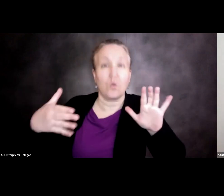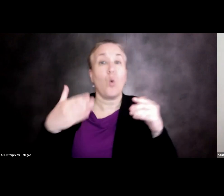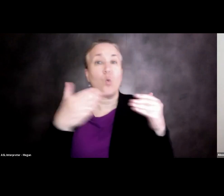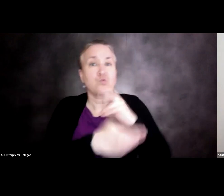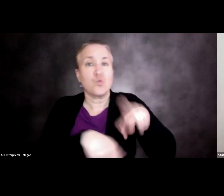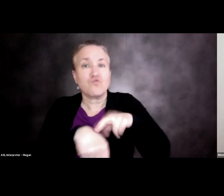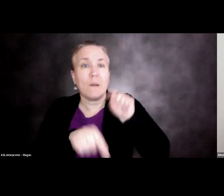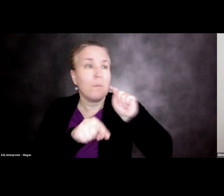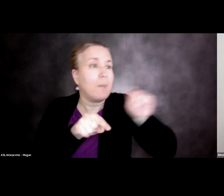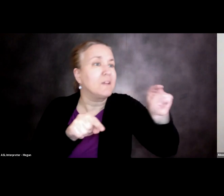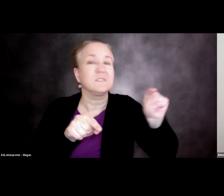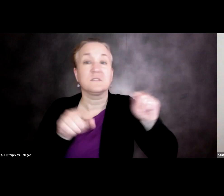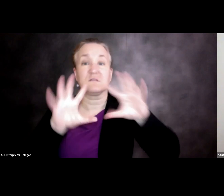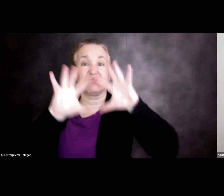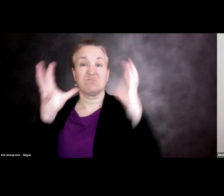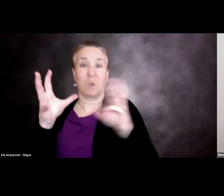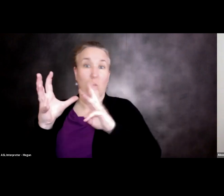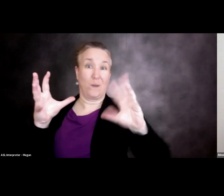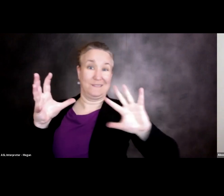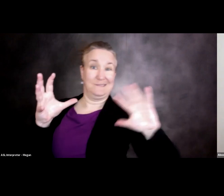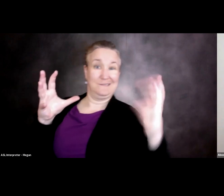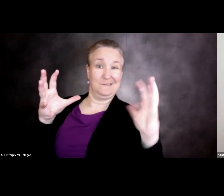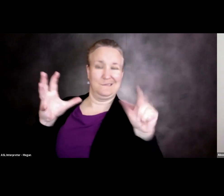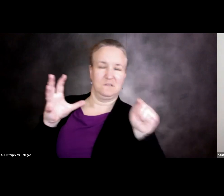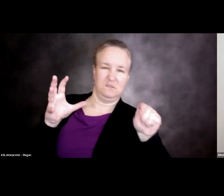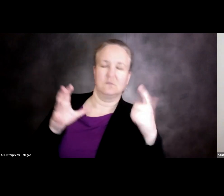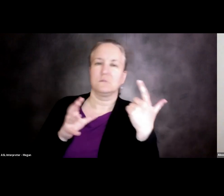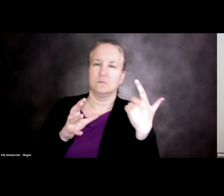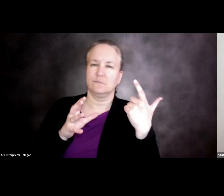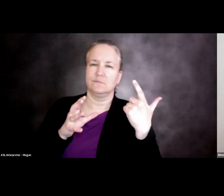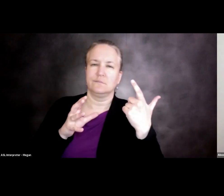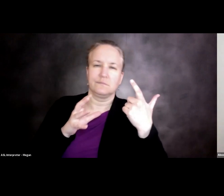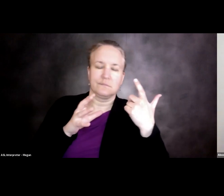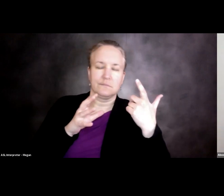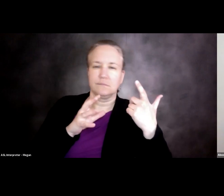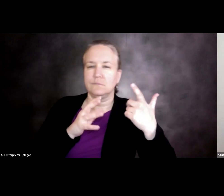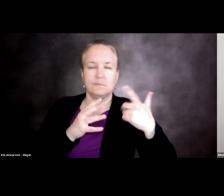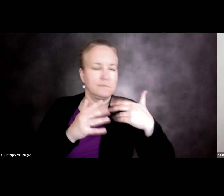in the Western part of the Atlantic world were sorting through the legacies of four centuries